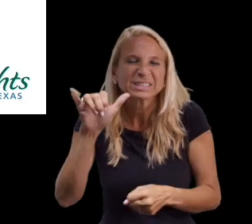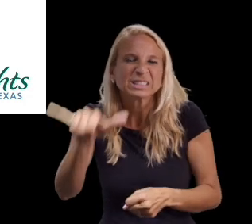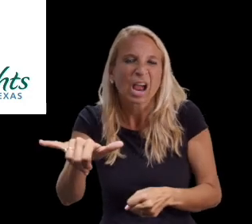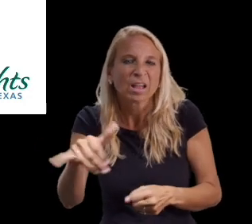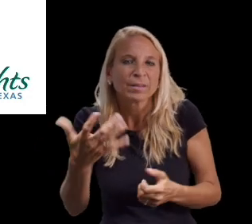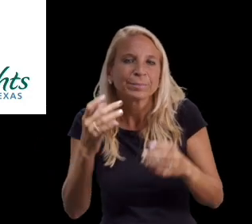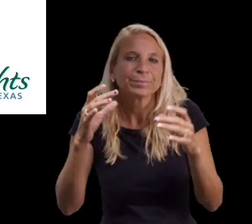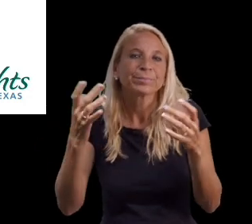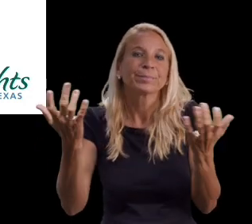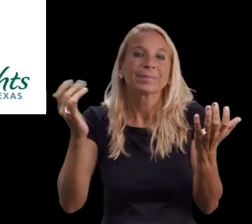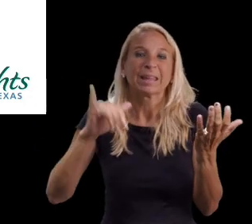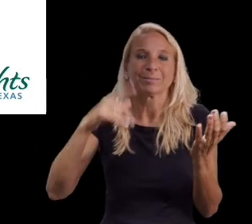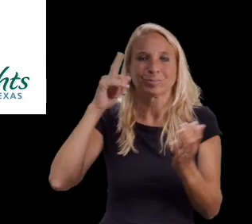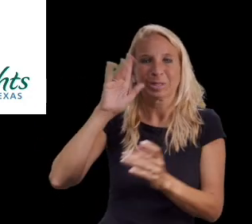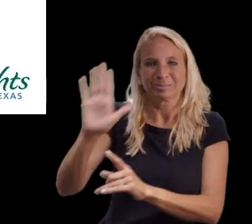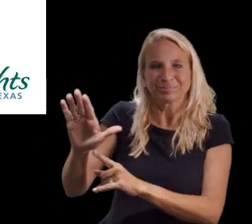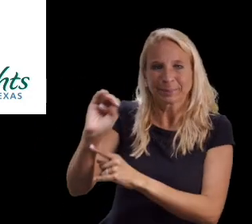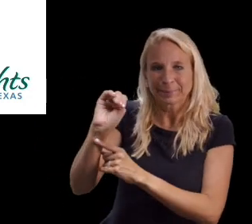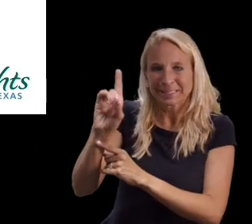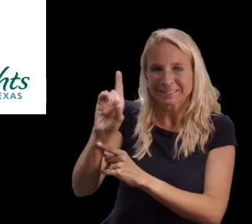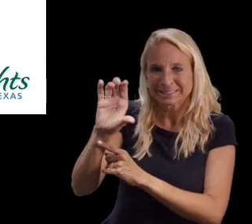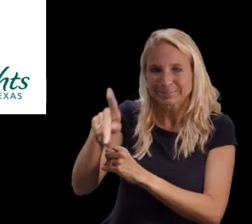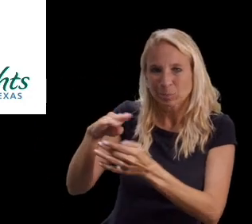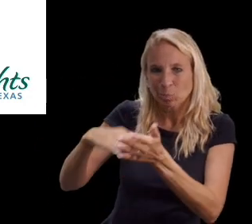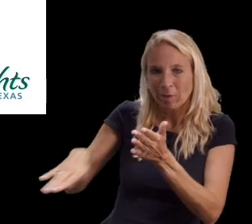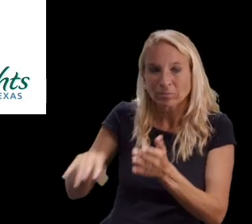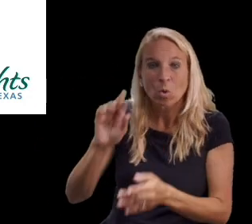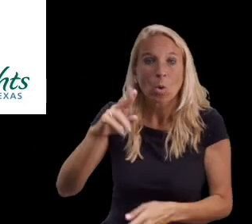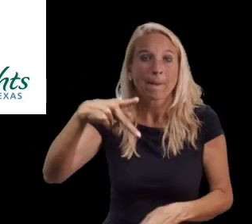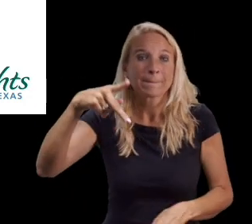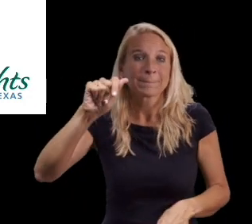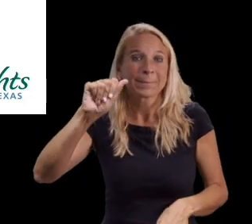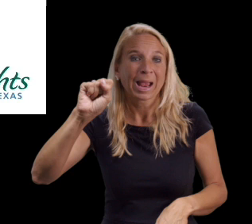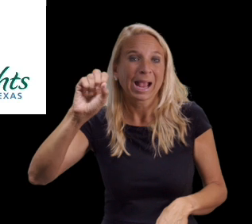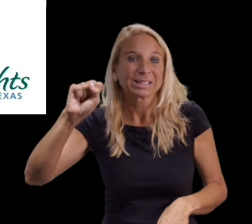Stay, which is for the MDCP waiver or PASSRR